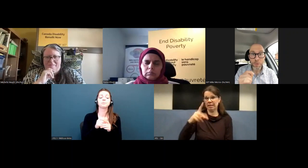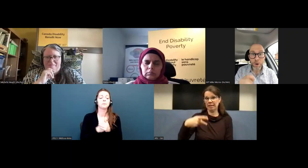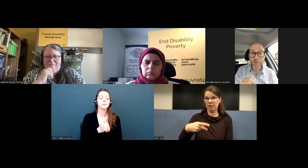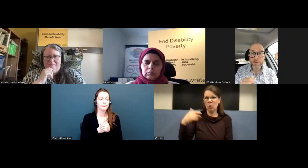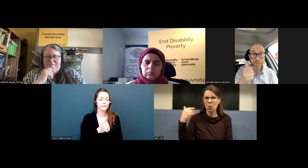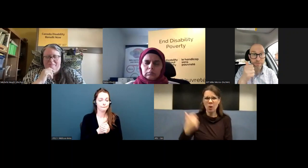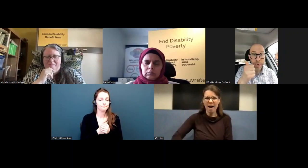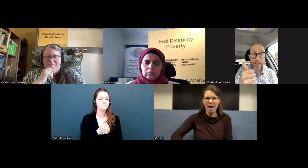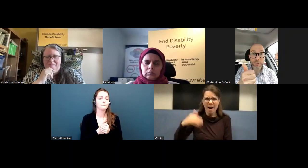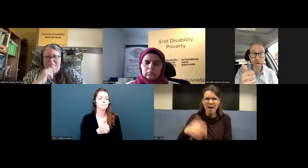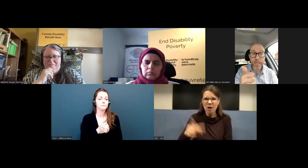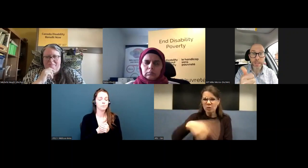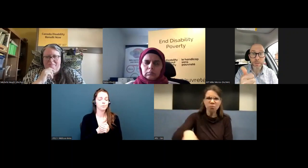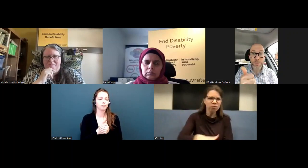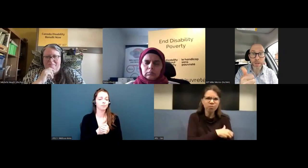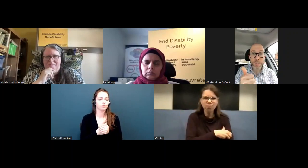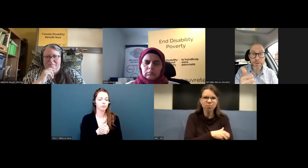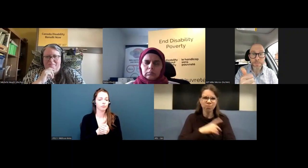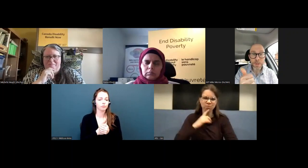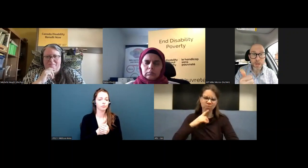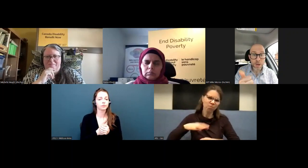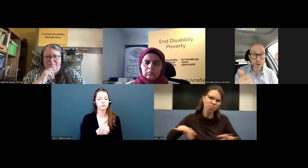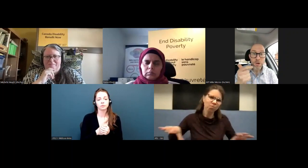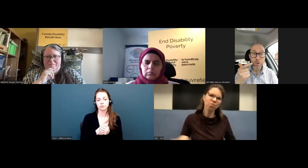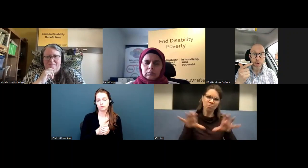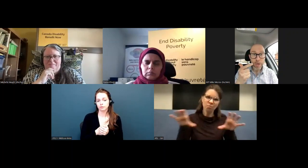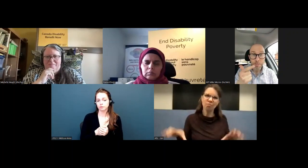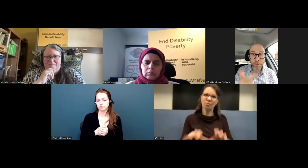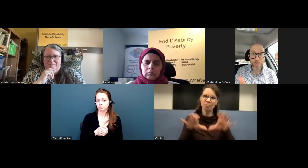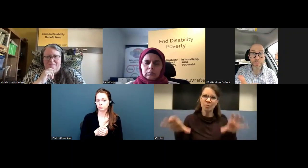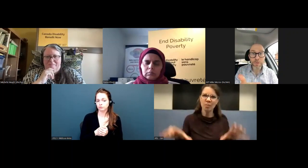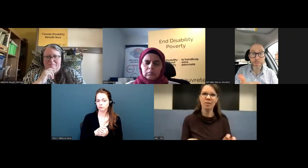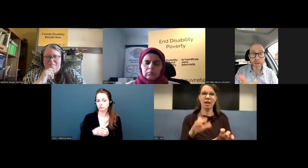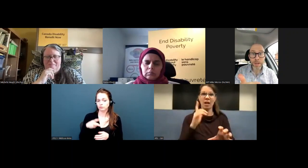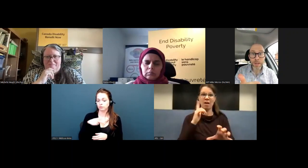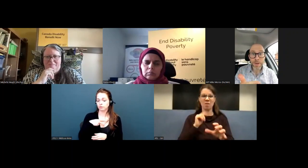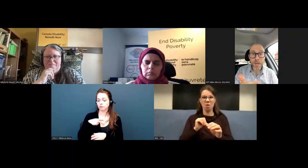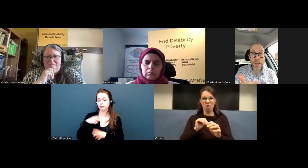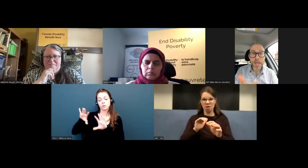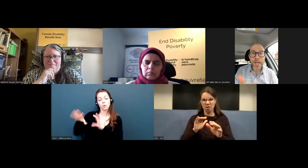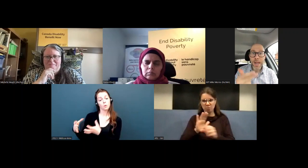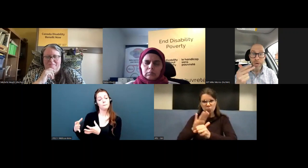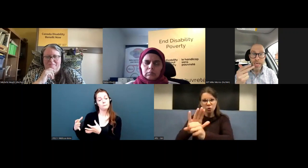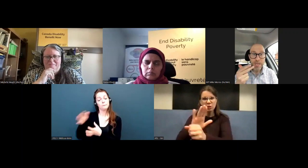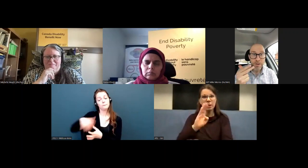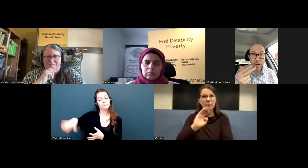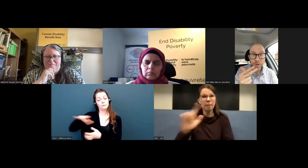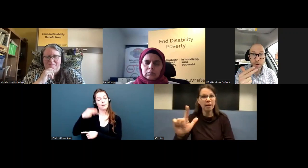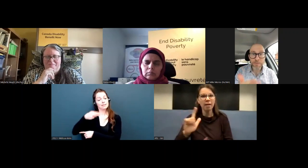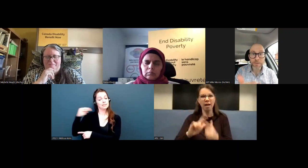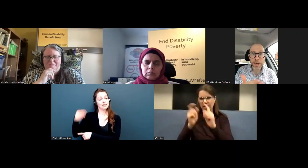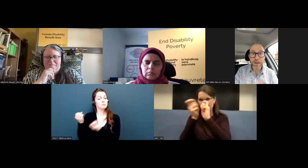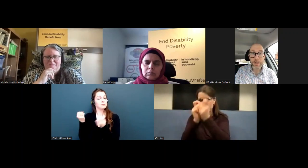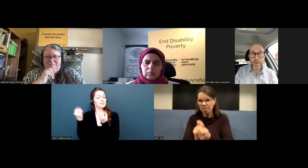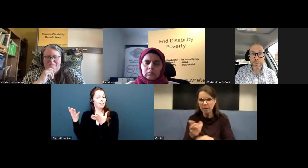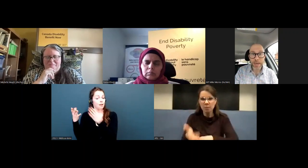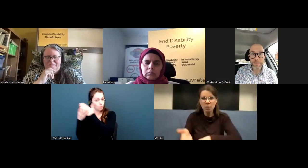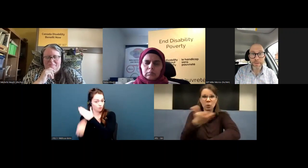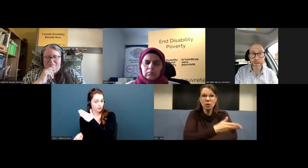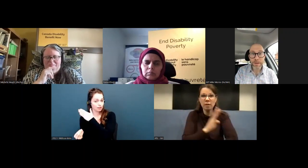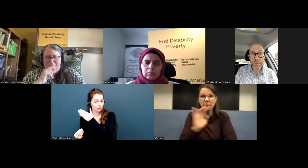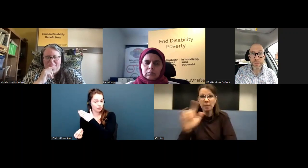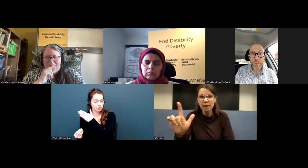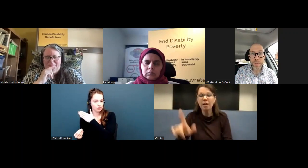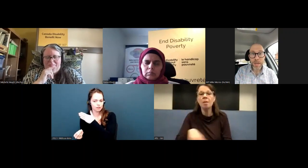FOR FAST-TRACKING THE BILL, TO IMPROVE THE BILL, AND WE NEED TO ALSO FUND THE BENEFIT.